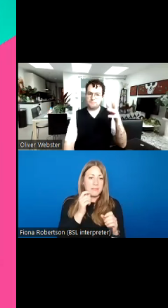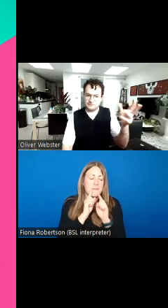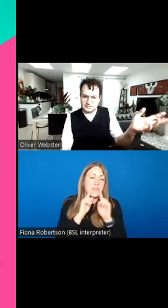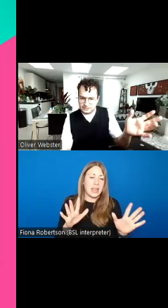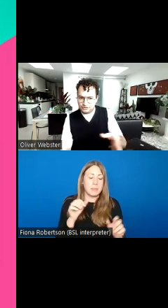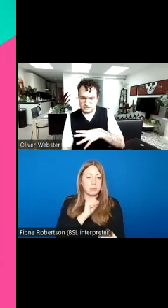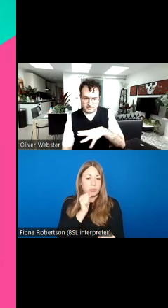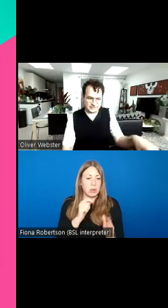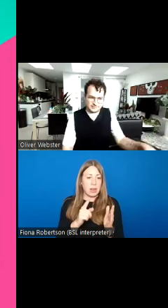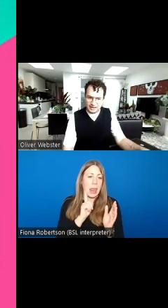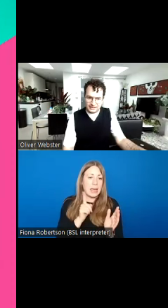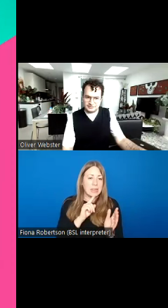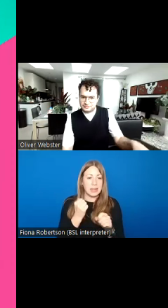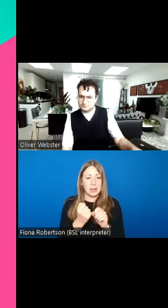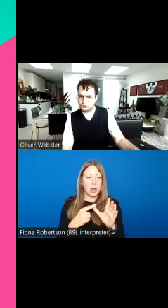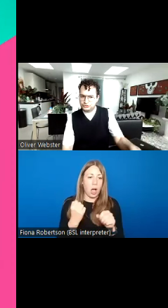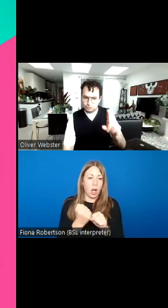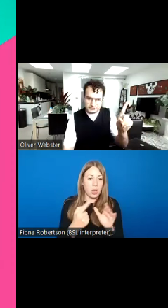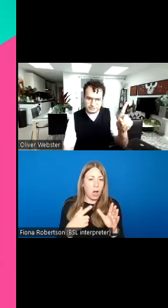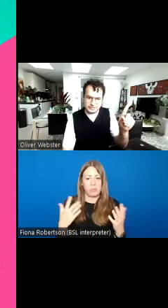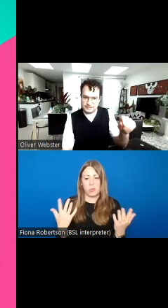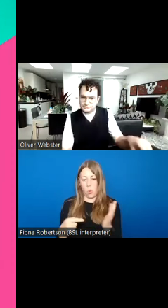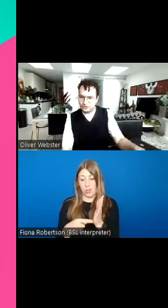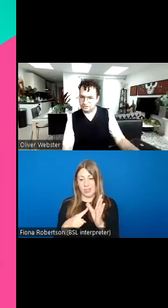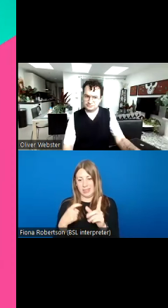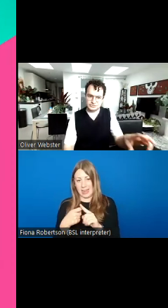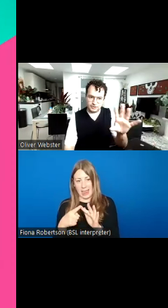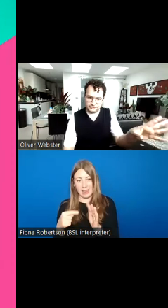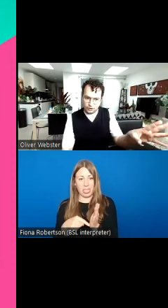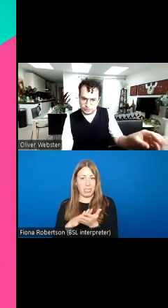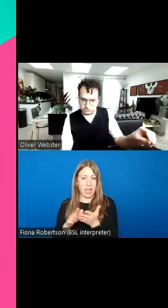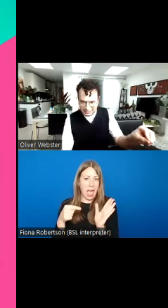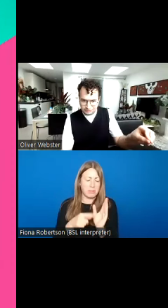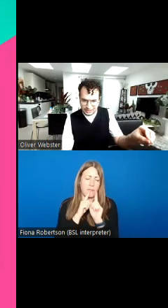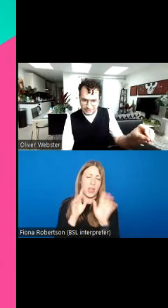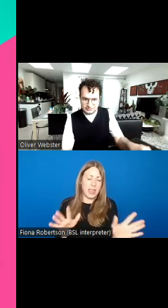If it's some indie band that's produced one CD and got 20 followers on SoundCloud,